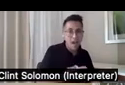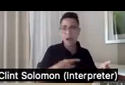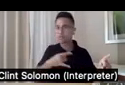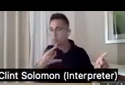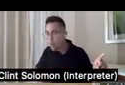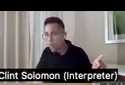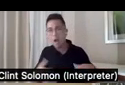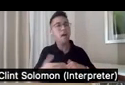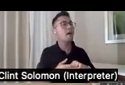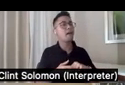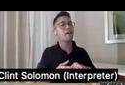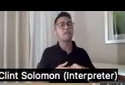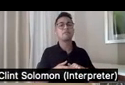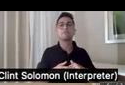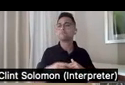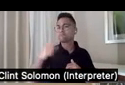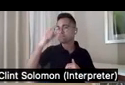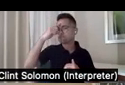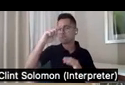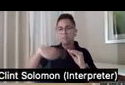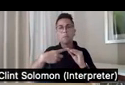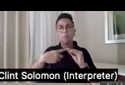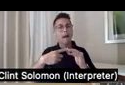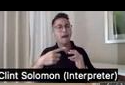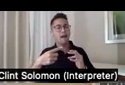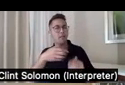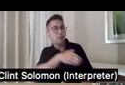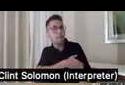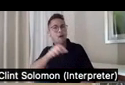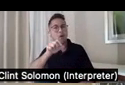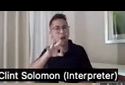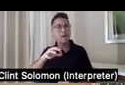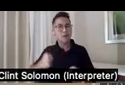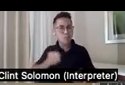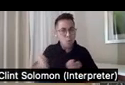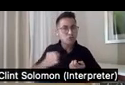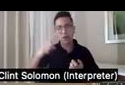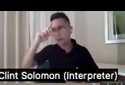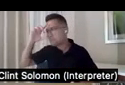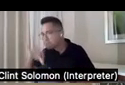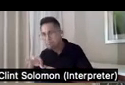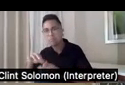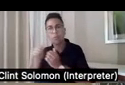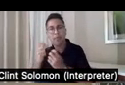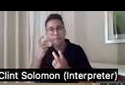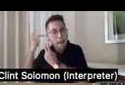thinking about the power of emotion to memory we might even do some motor reenactments because